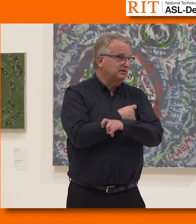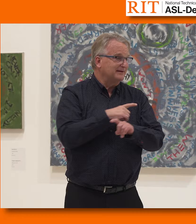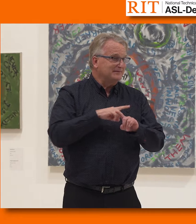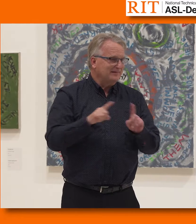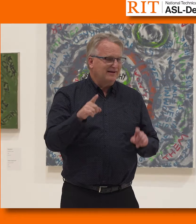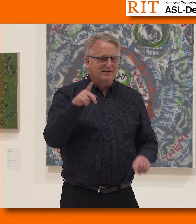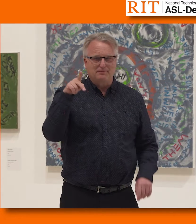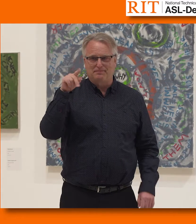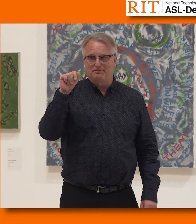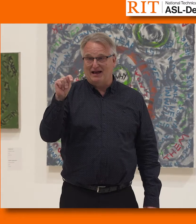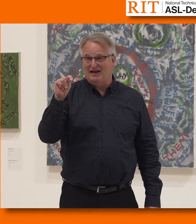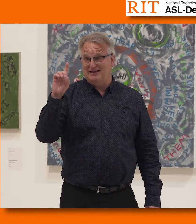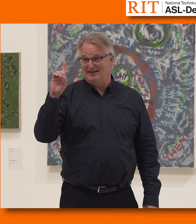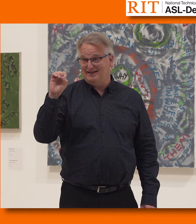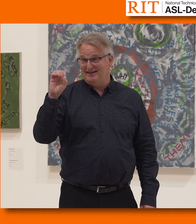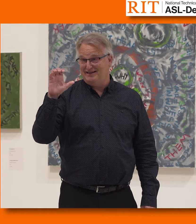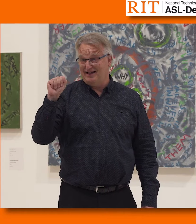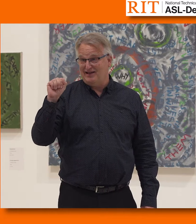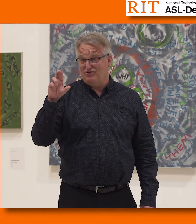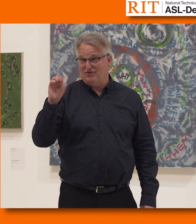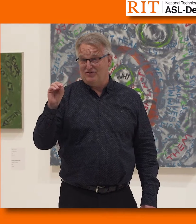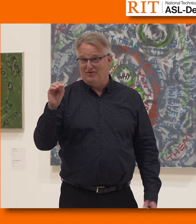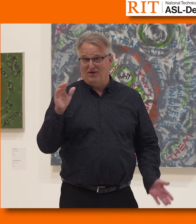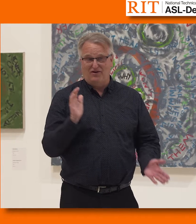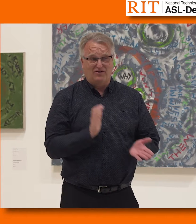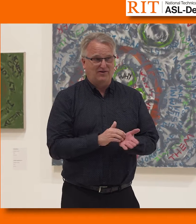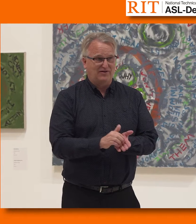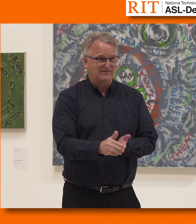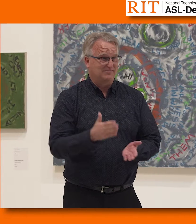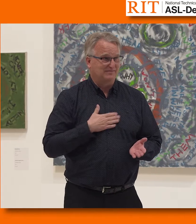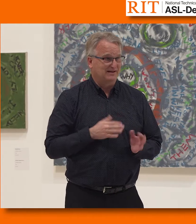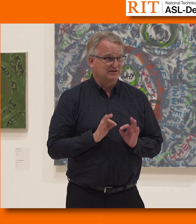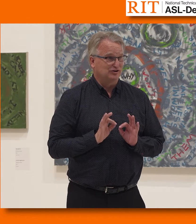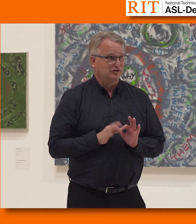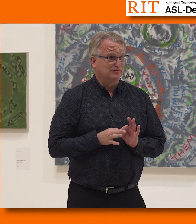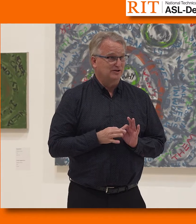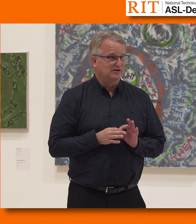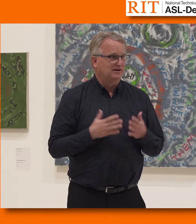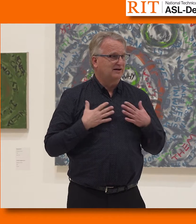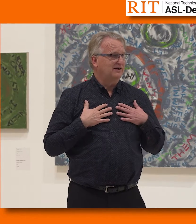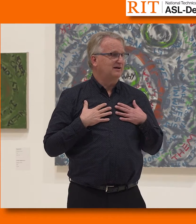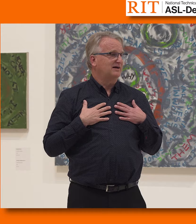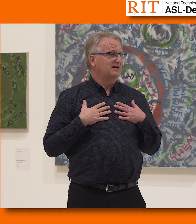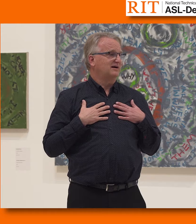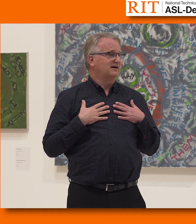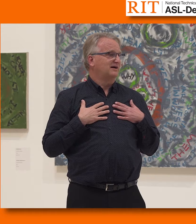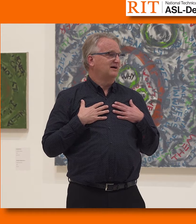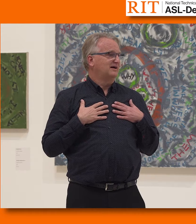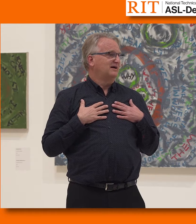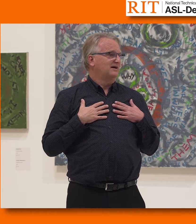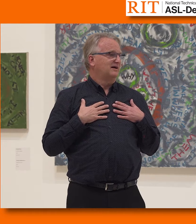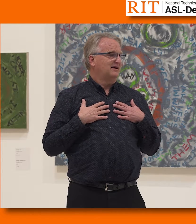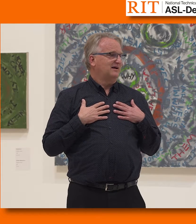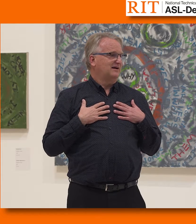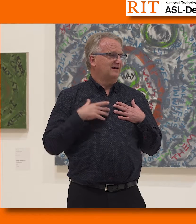and that was a really complicated situation, but luckily I had Pat DeCaro as my interpreter.